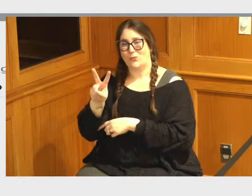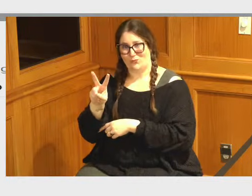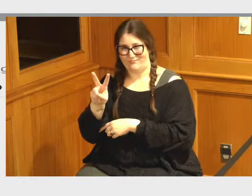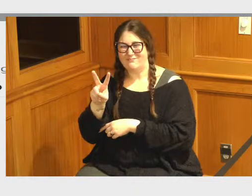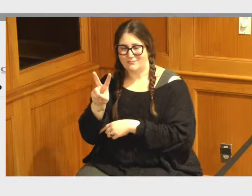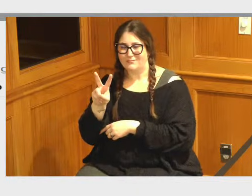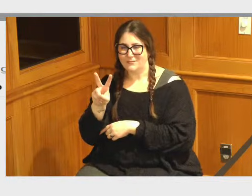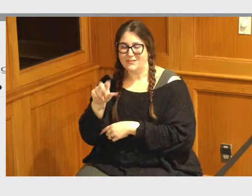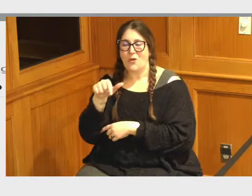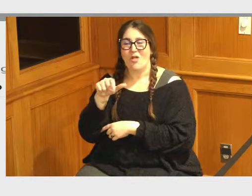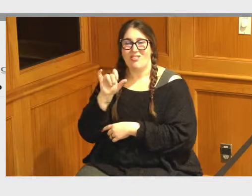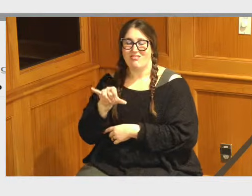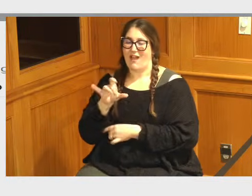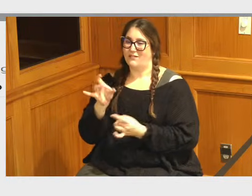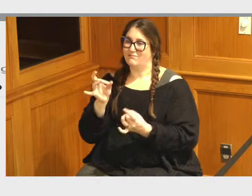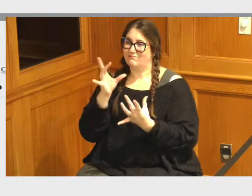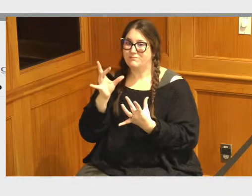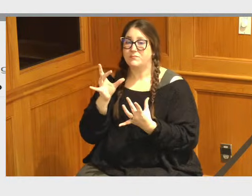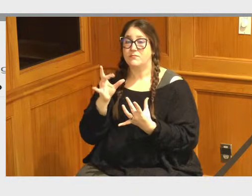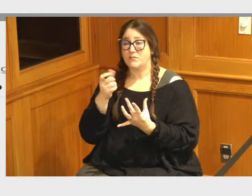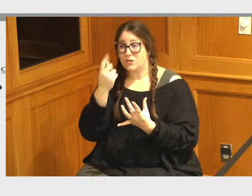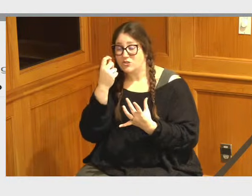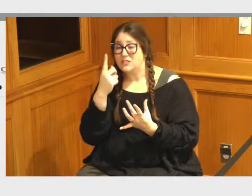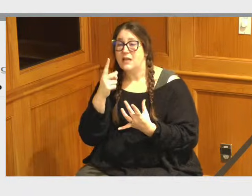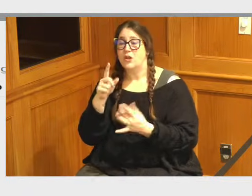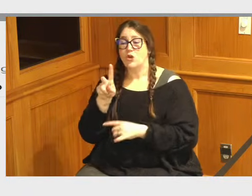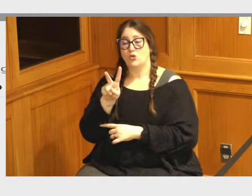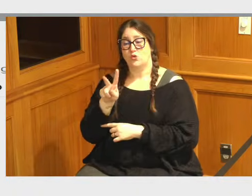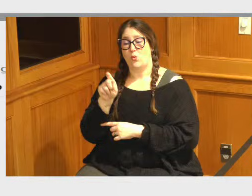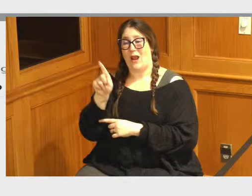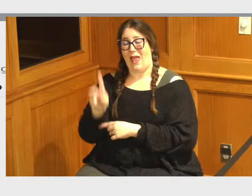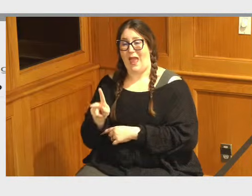this year's hospitalization numbers are two and a half greater two and a half times greater than the